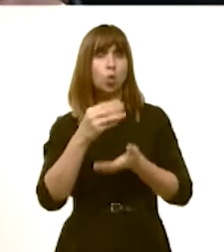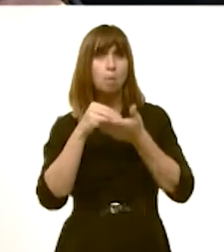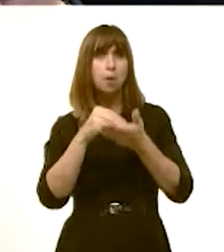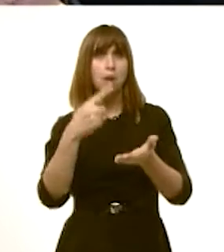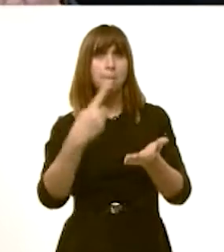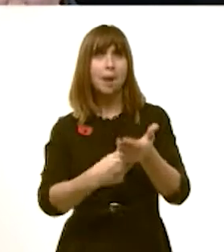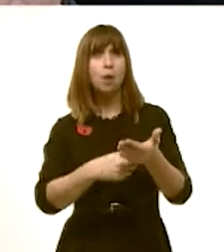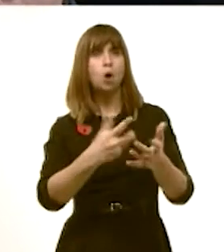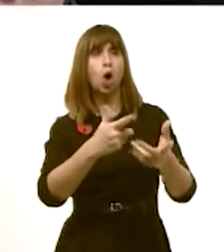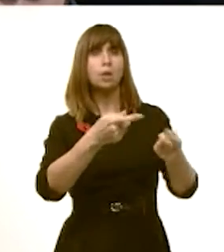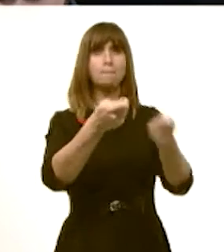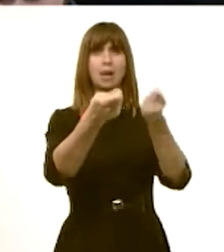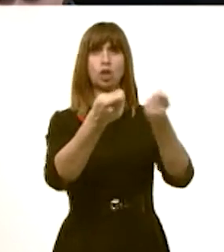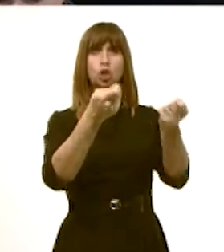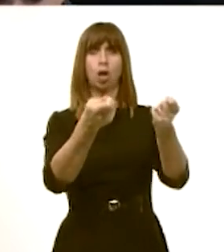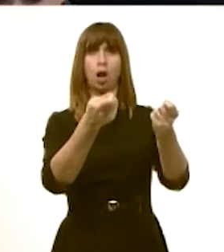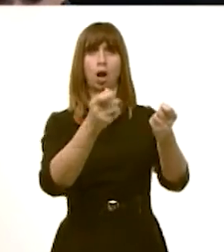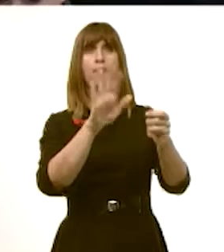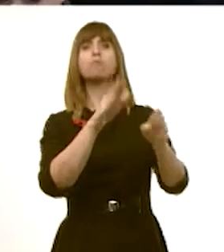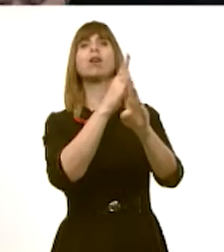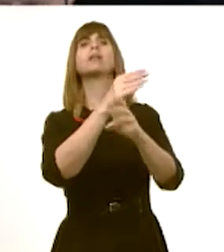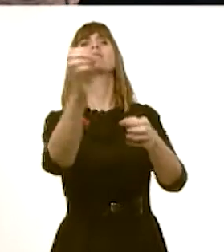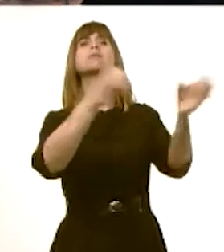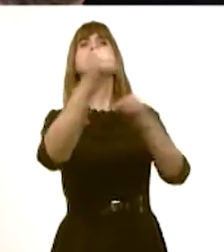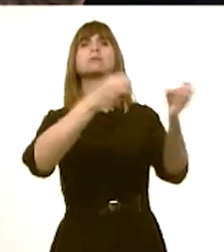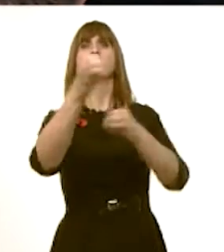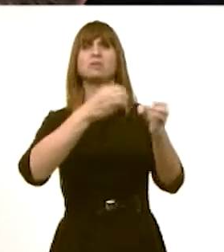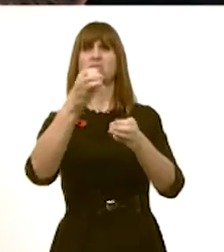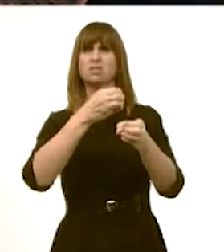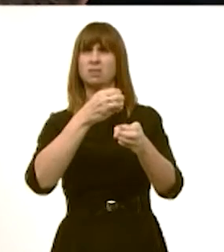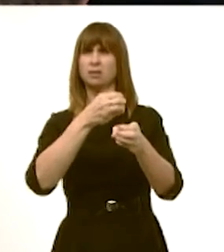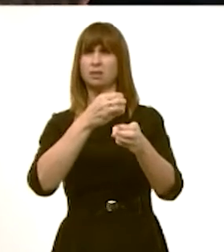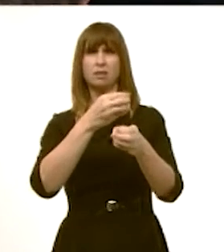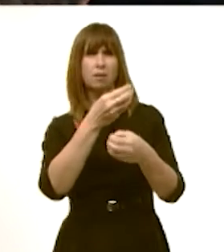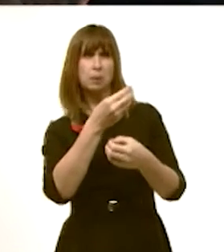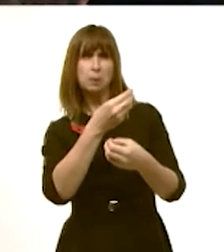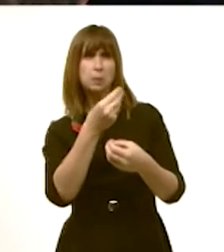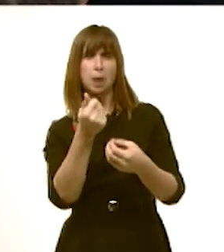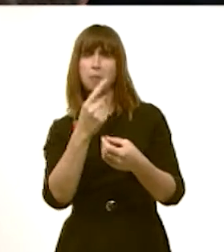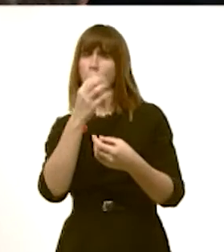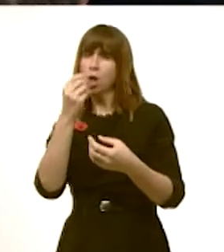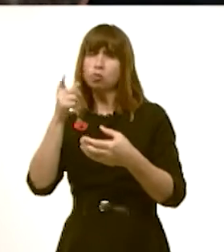and that that had happened in contractsósome of them worth hundreds of thousands of poundsówithout